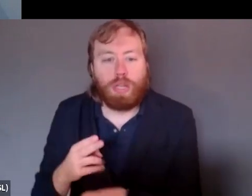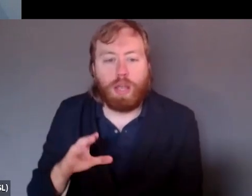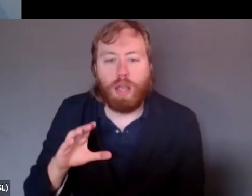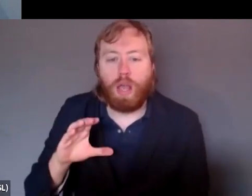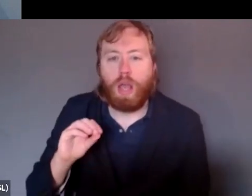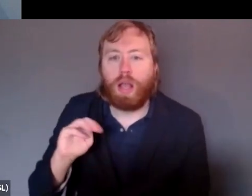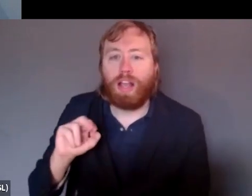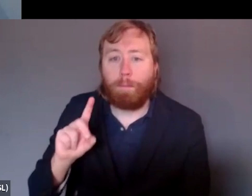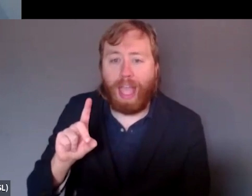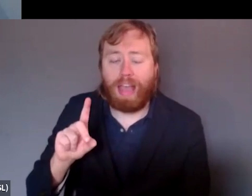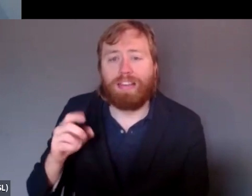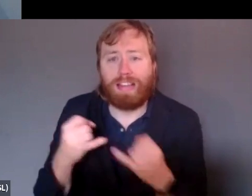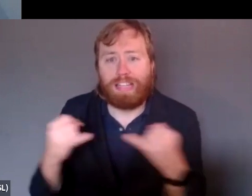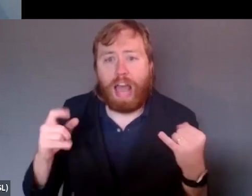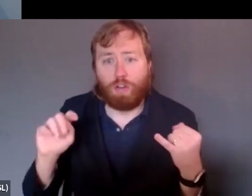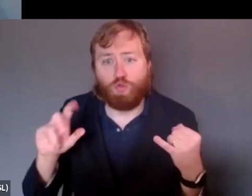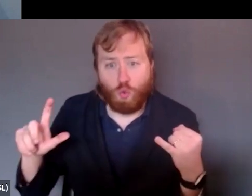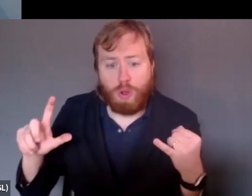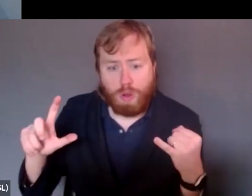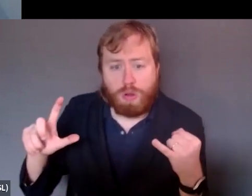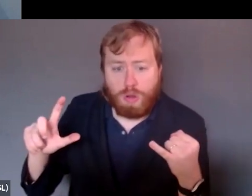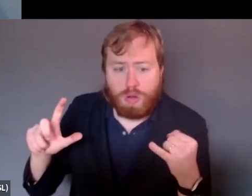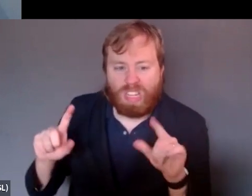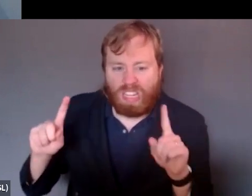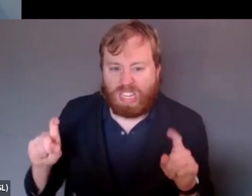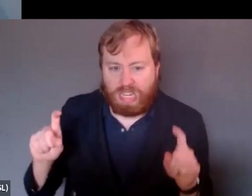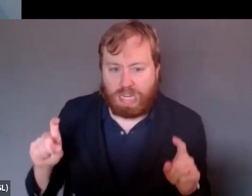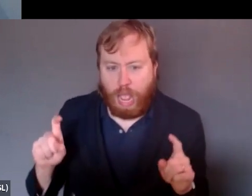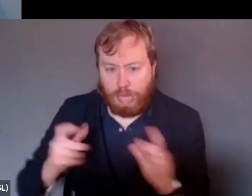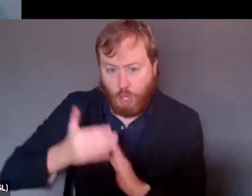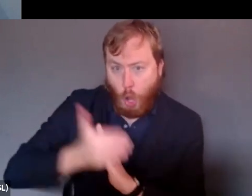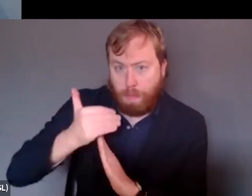can be tested in an automated fashion against the WCAG guidelines, and they're doing keyboard testing as they go.